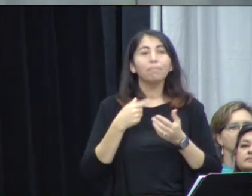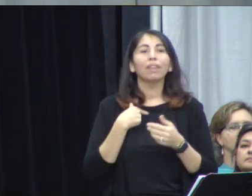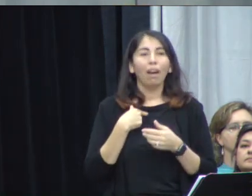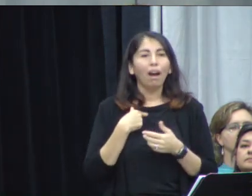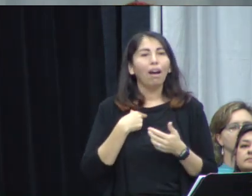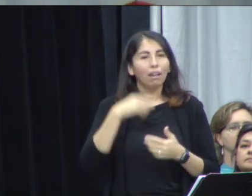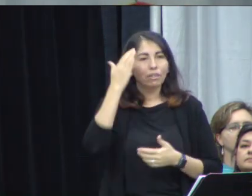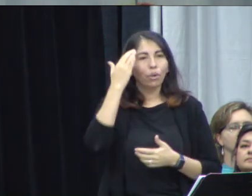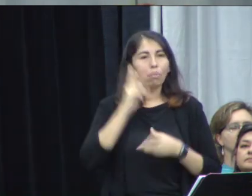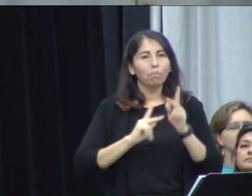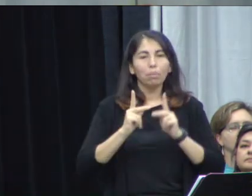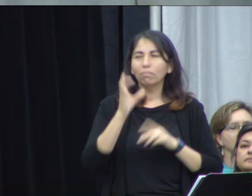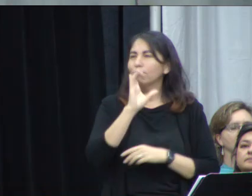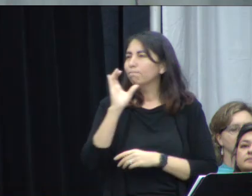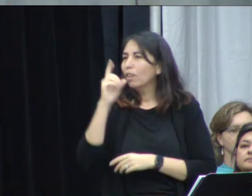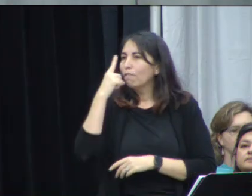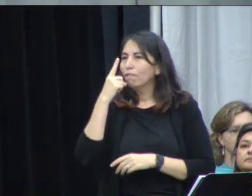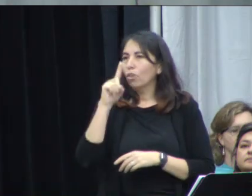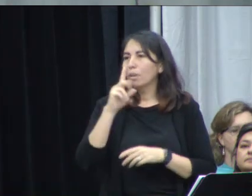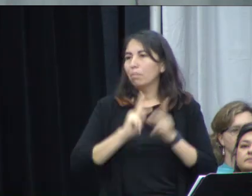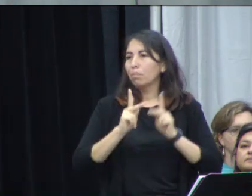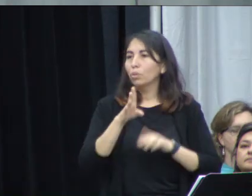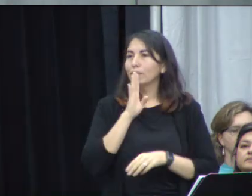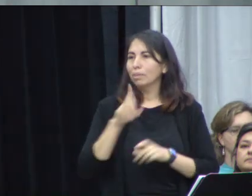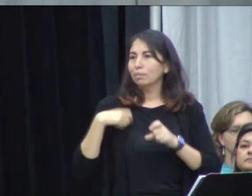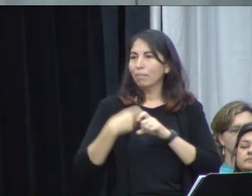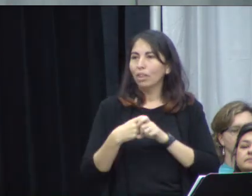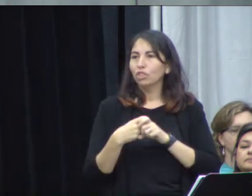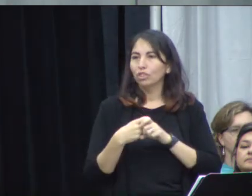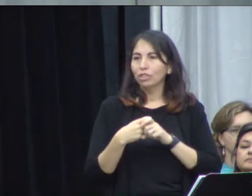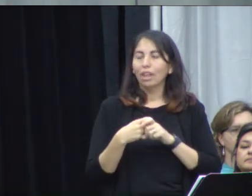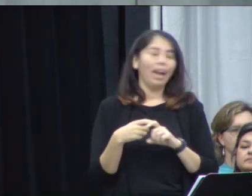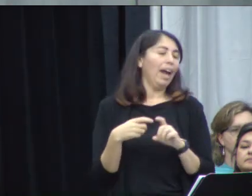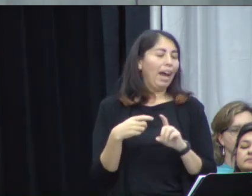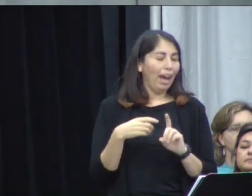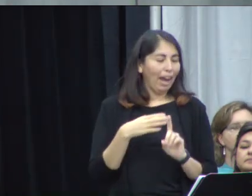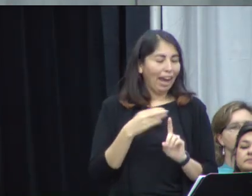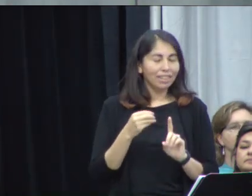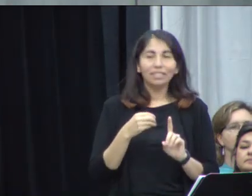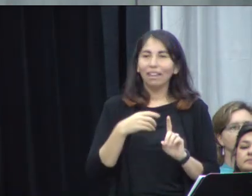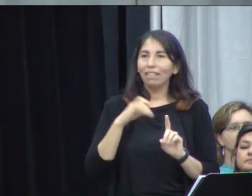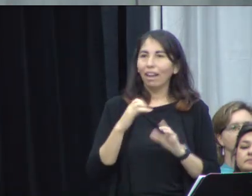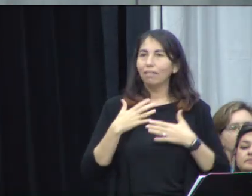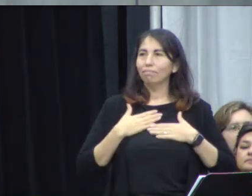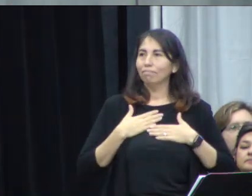and they do find someone, the look they give is full of relief, and that makes me happy.